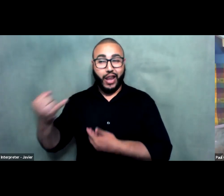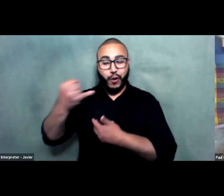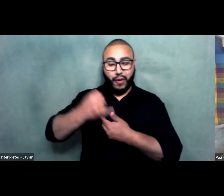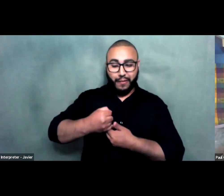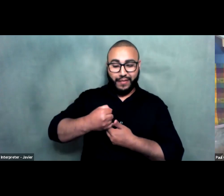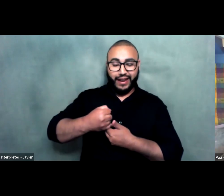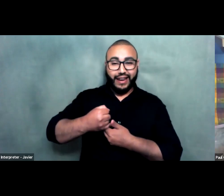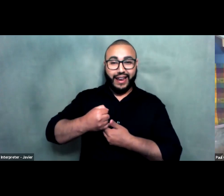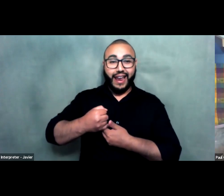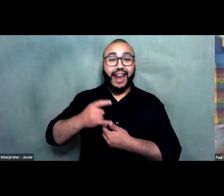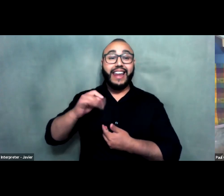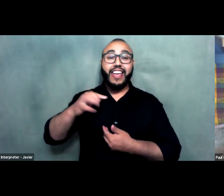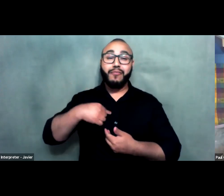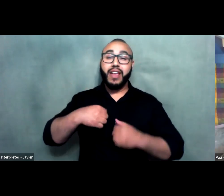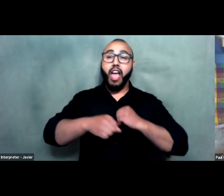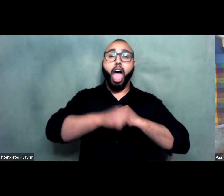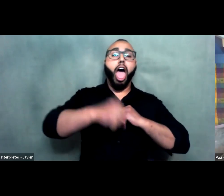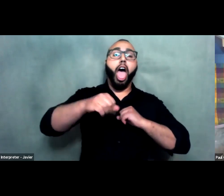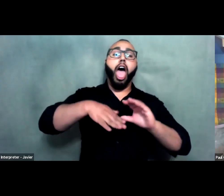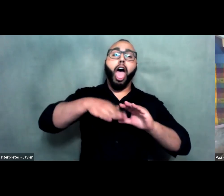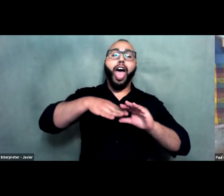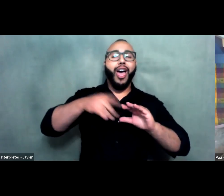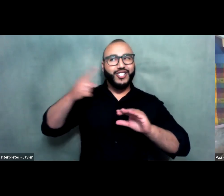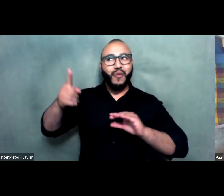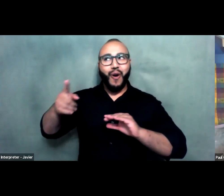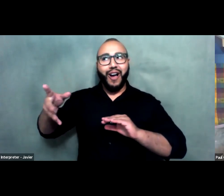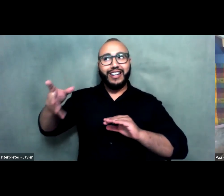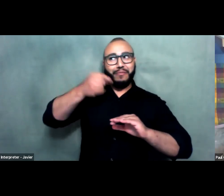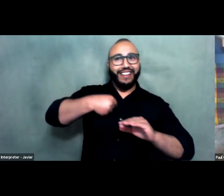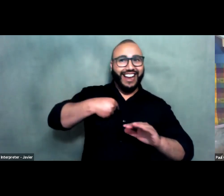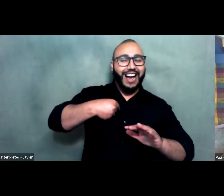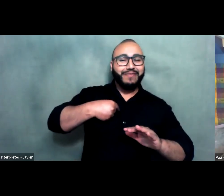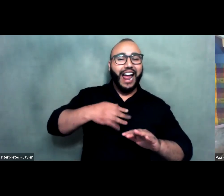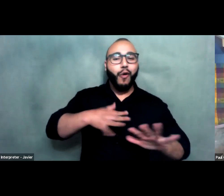up when she feels like it's okay. And and I can answer some questions. And then hopefully